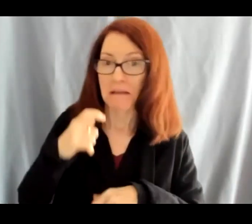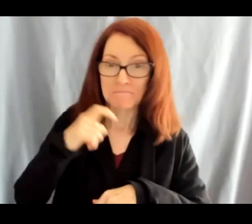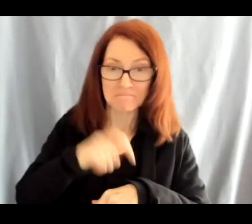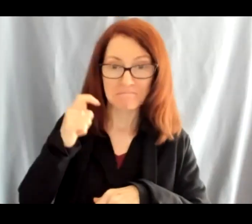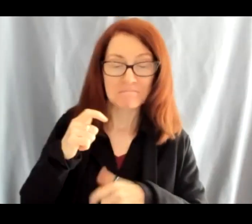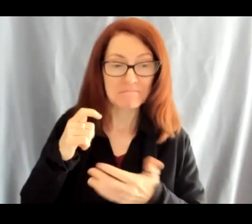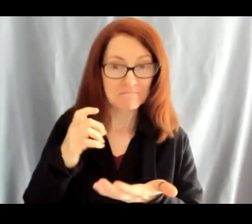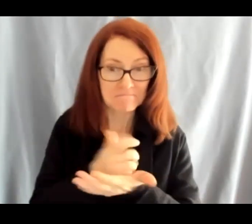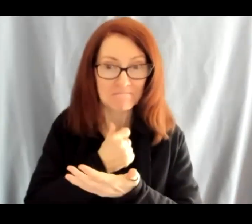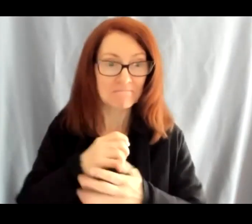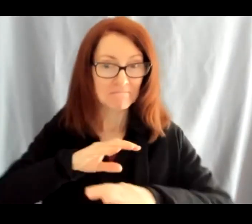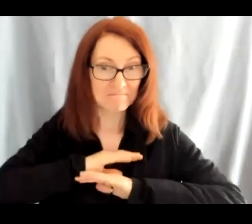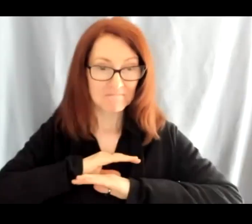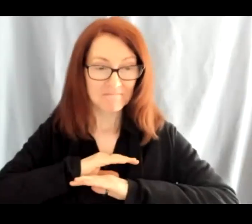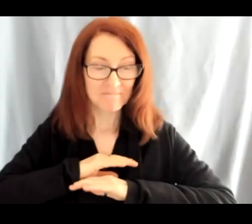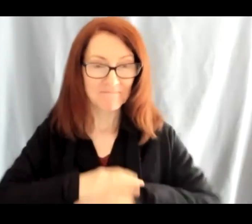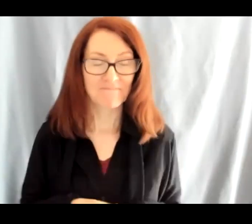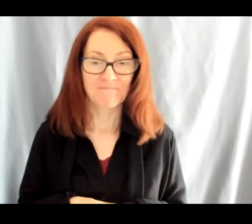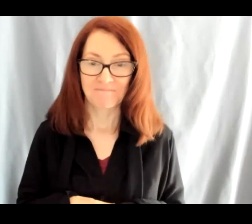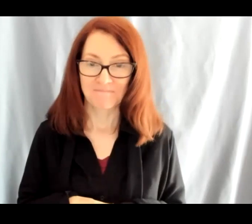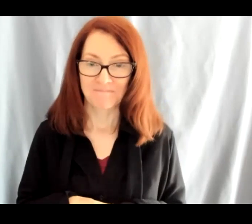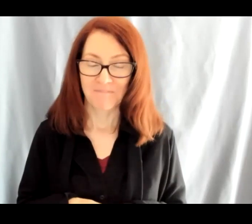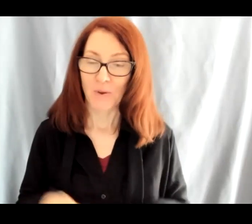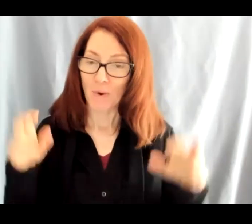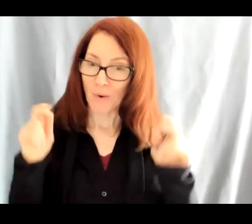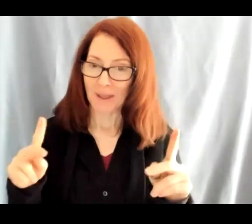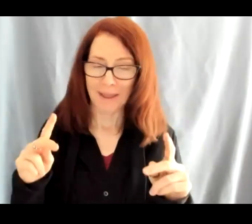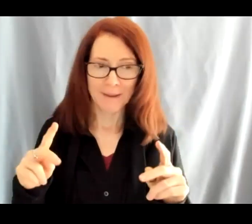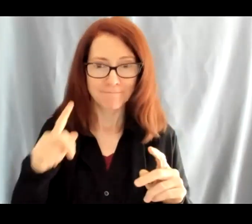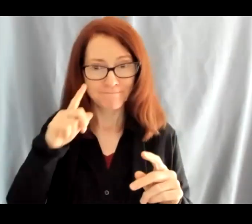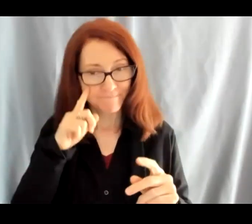all right well seeing no more questions and no raised hands